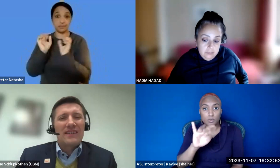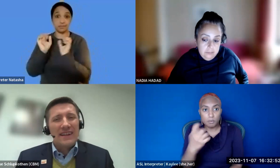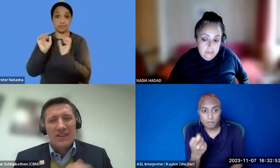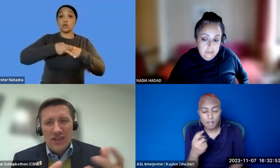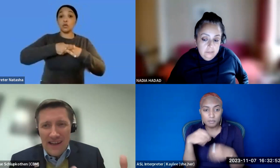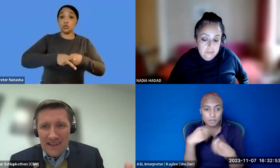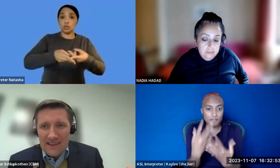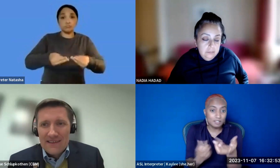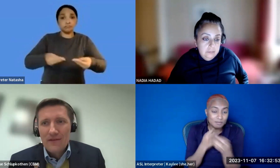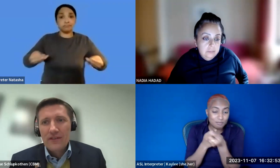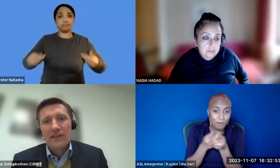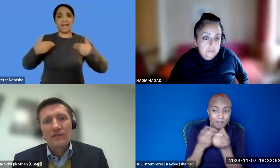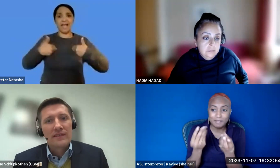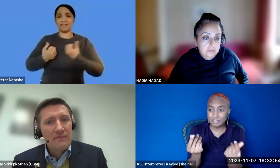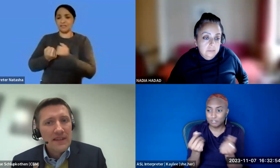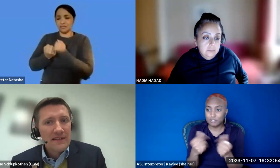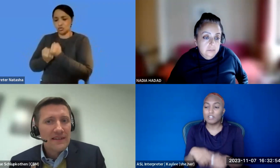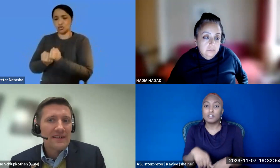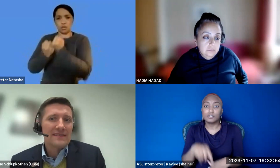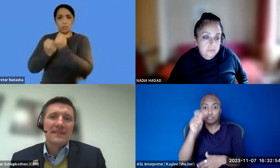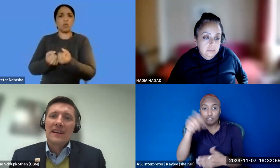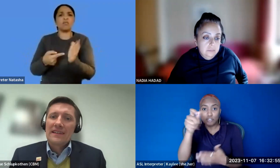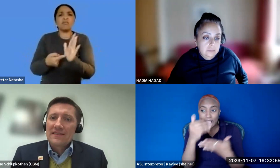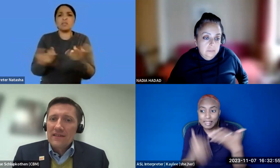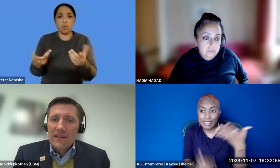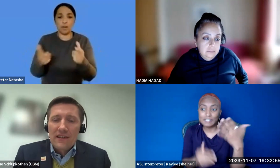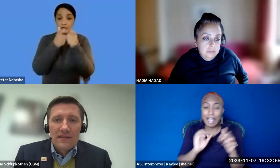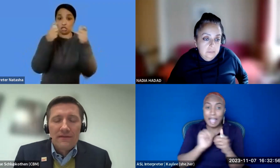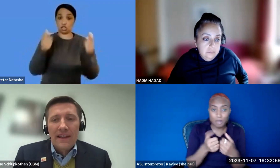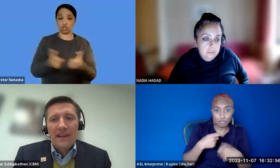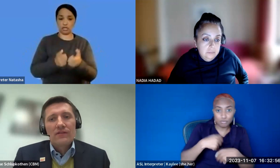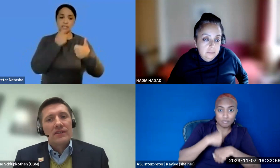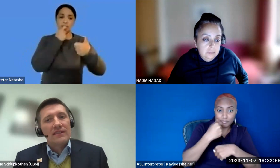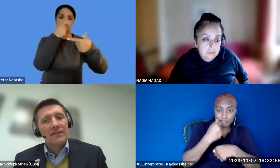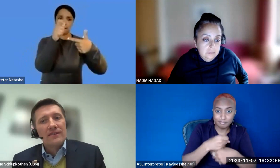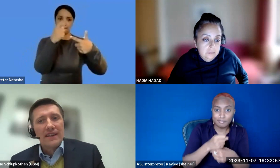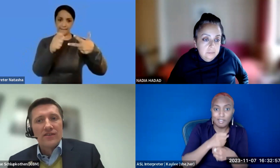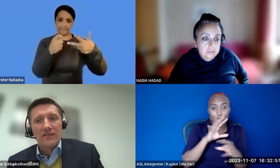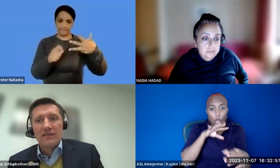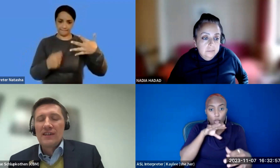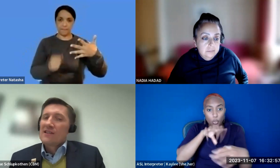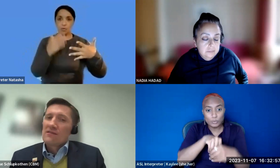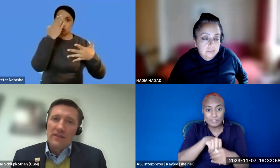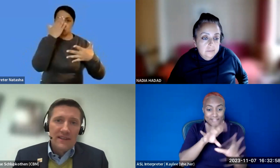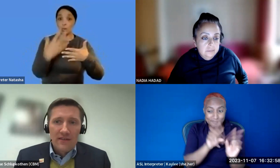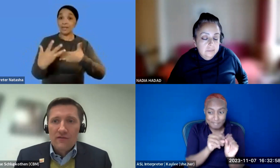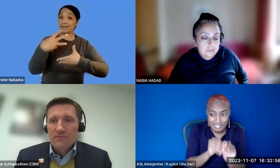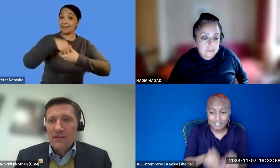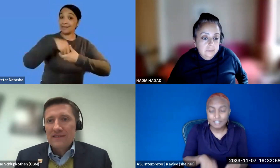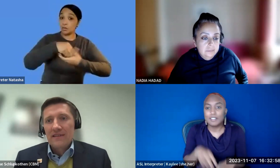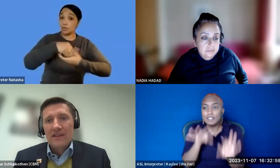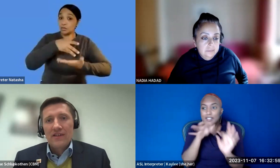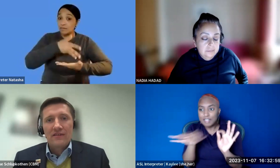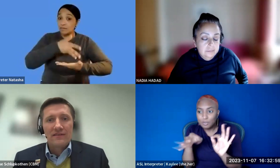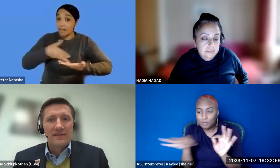like checklists for inclusive meetings, guidance on inclusive language, ready-to-use presentations,